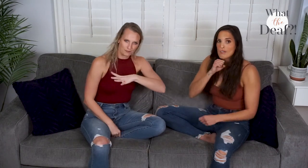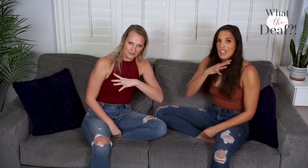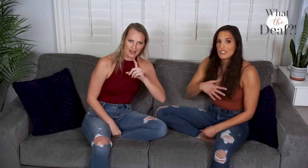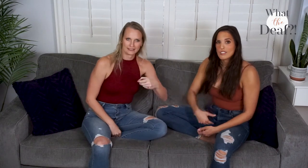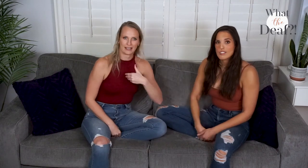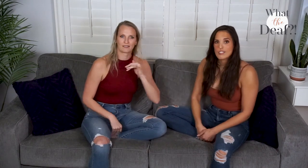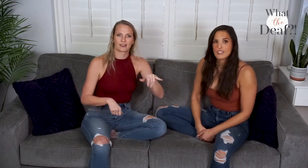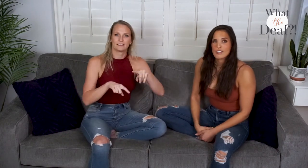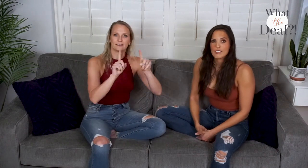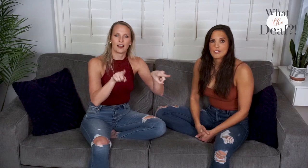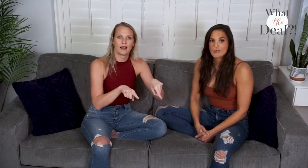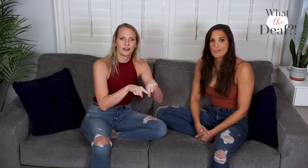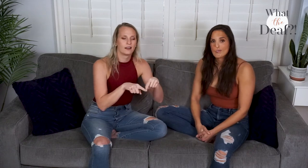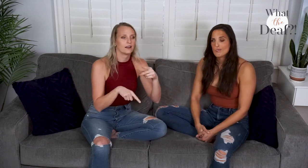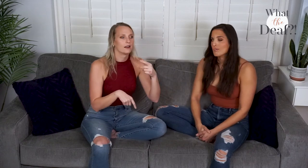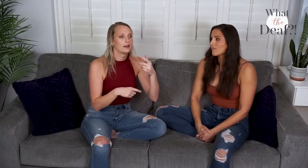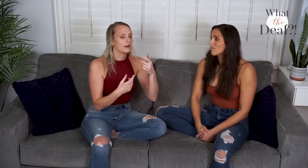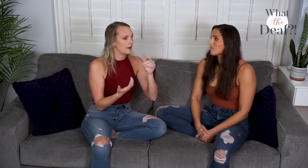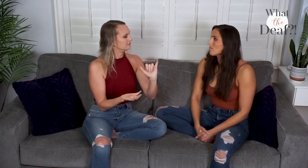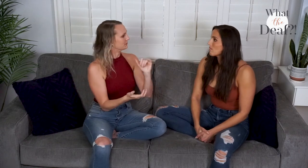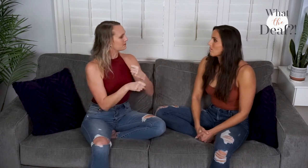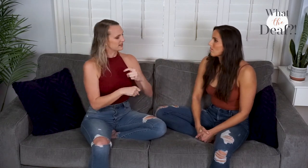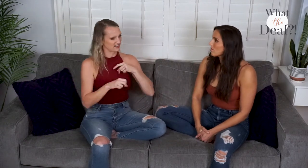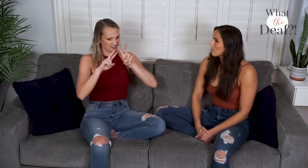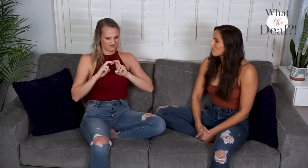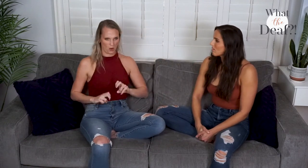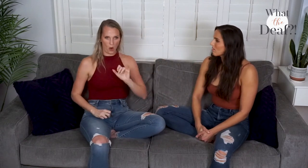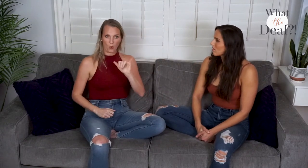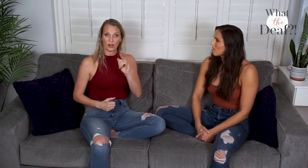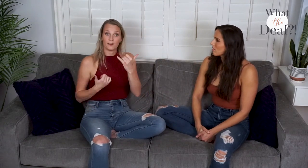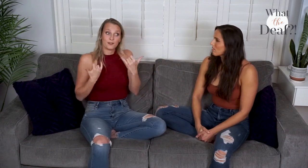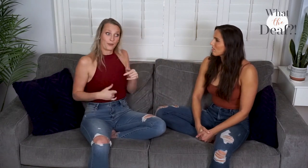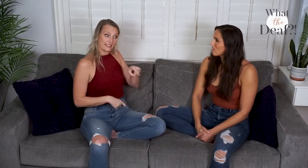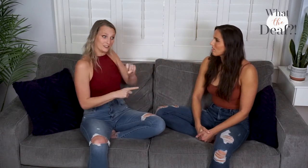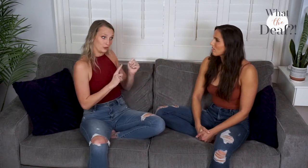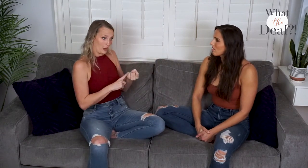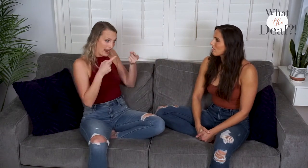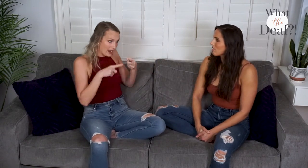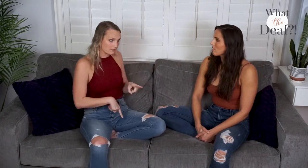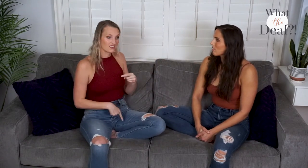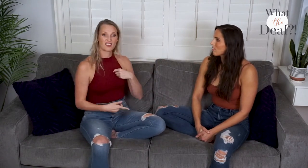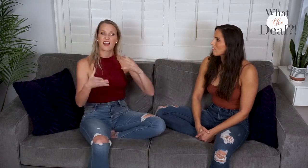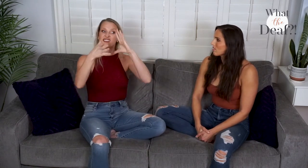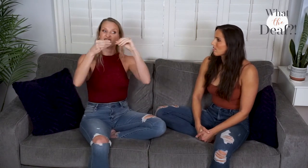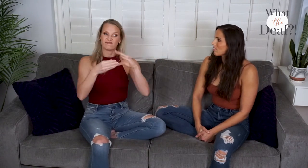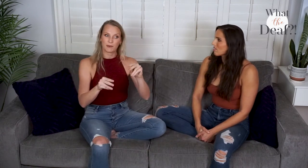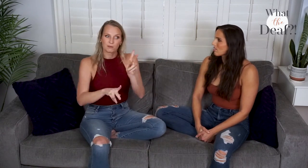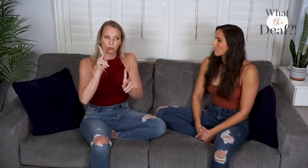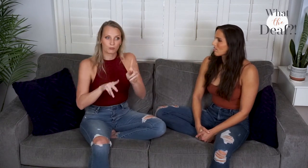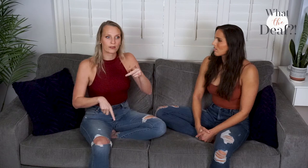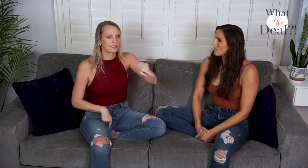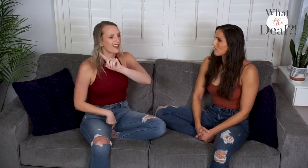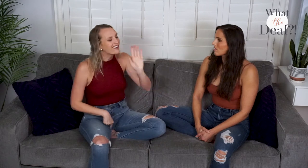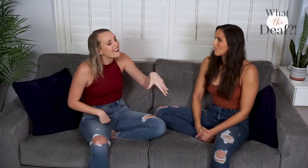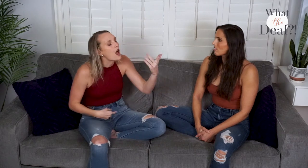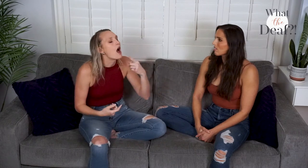Or “Don’t make a mess.” Why do women have to have that sign? So it really got me thinking about the situation. And now that it’s happened to us and I tell people about it,